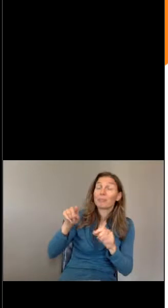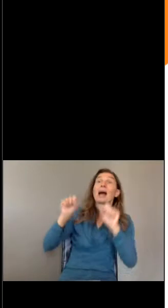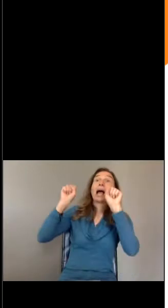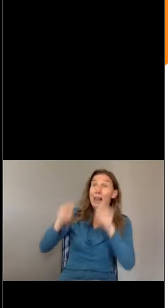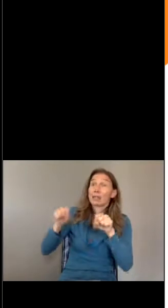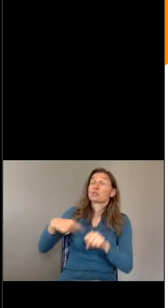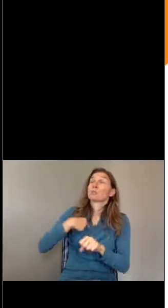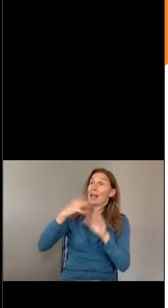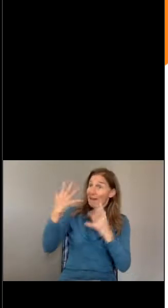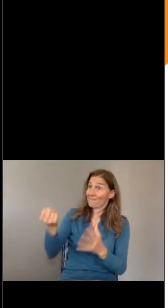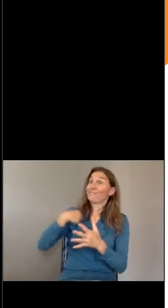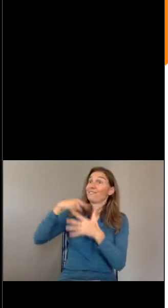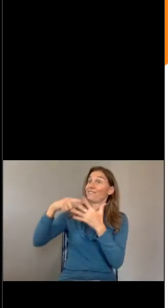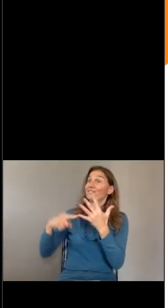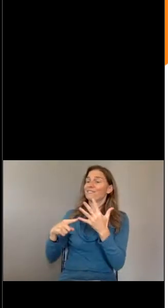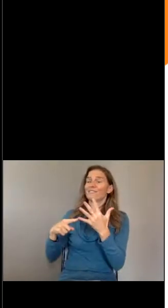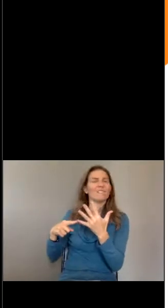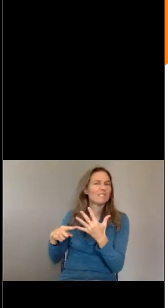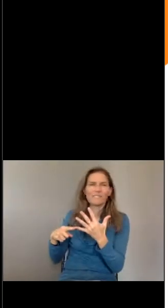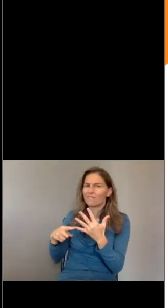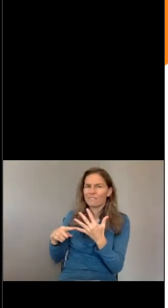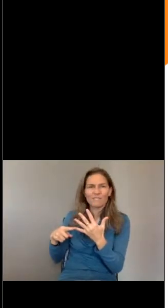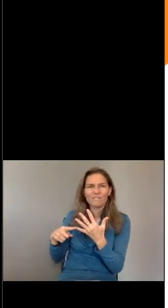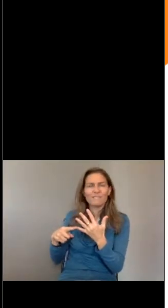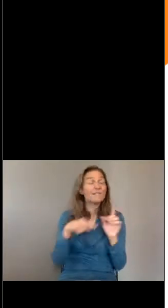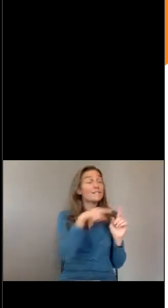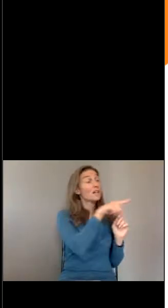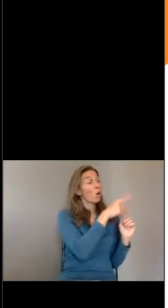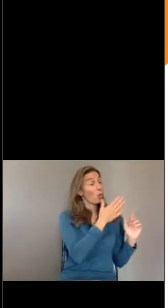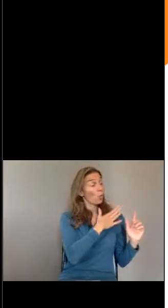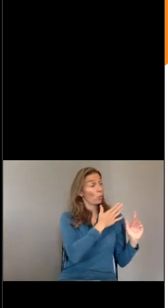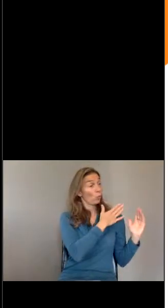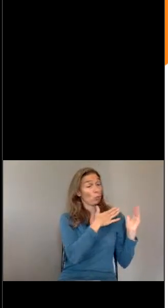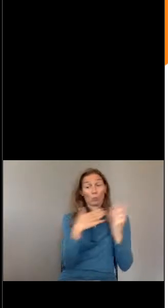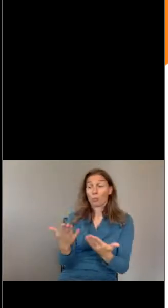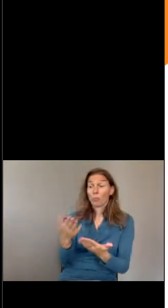but they are more and more to be looked at